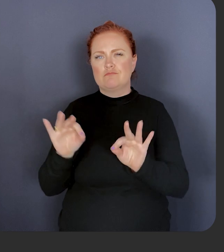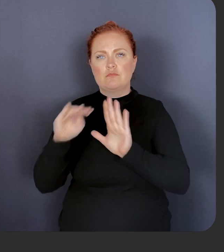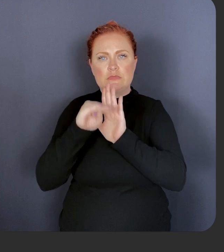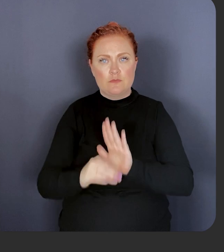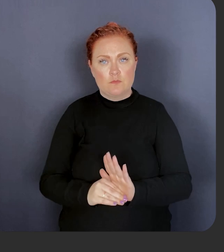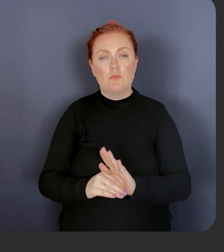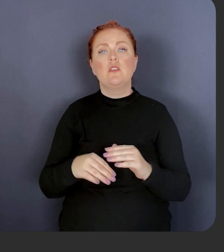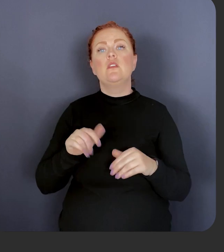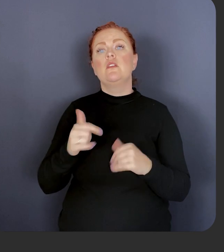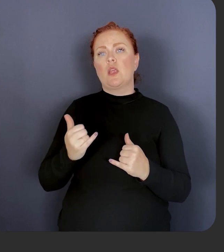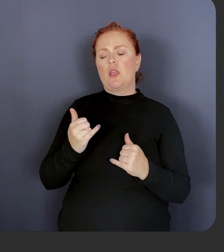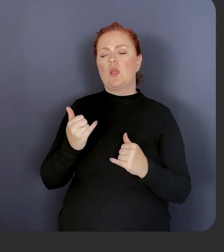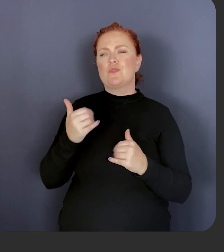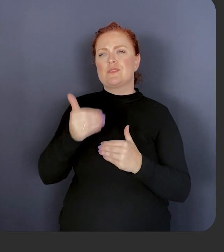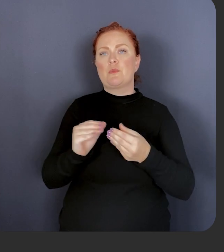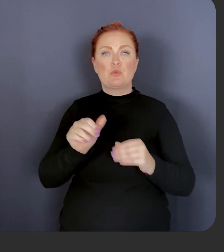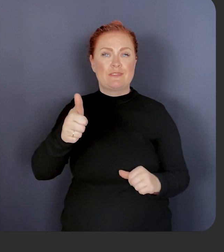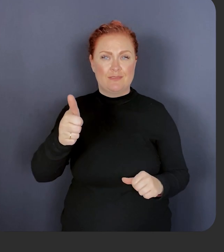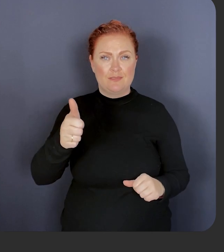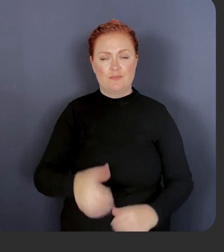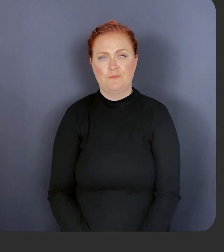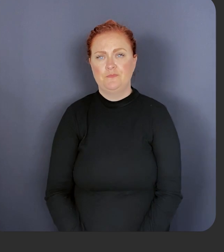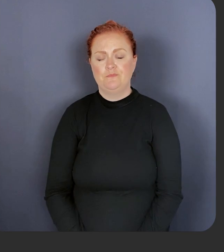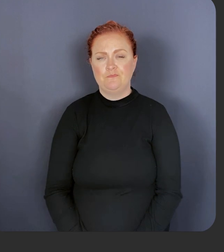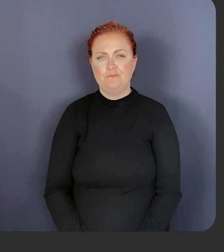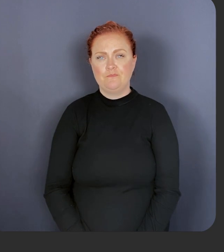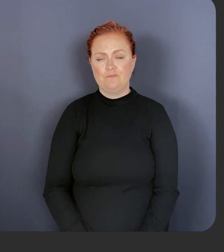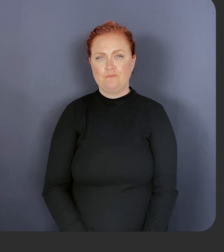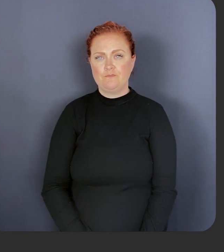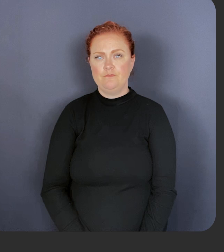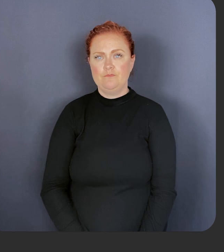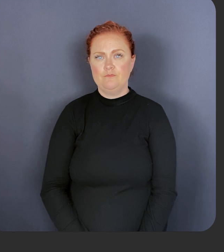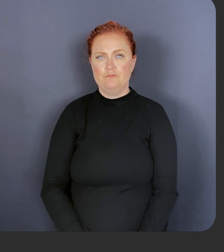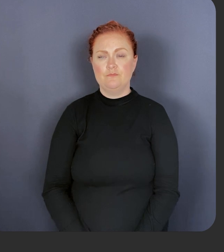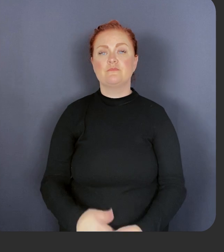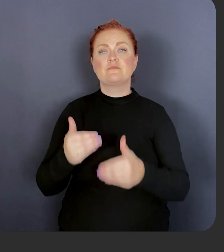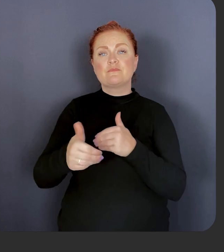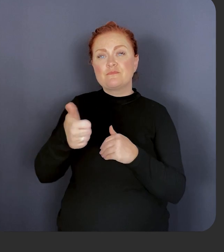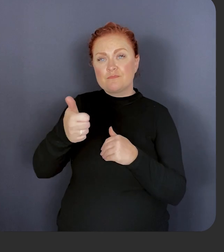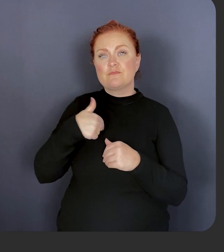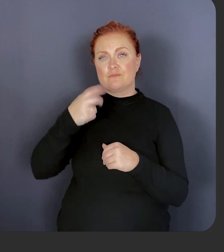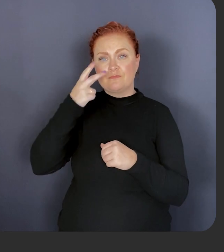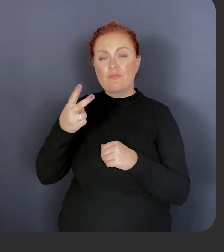So if I go To Do step 10, I'm going to see that initially,